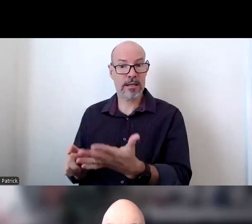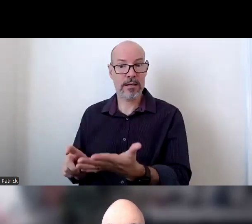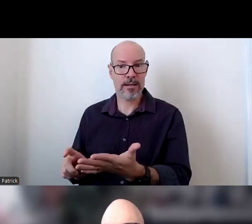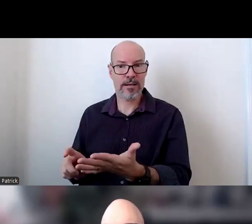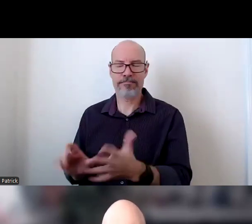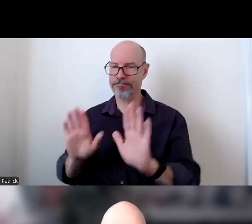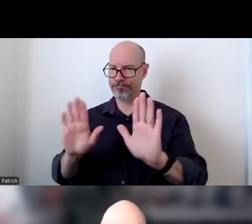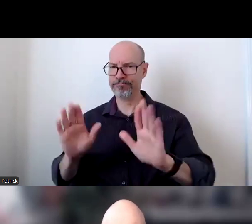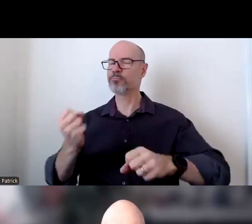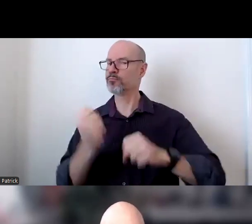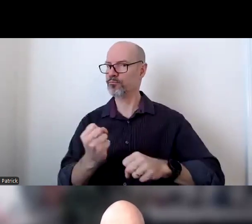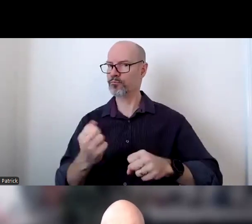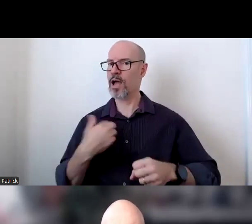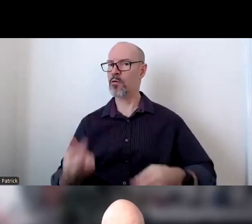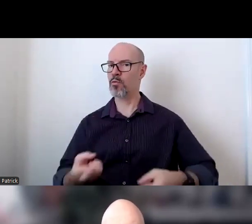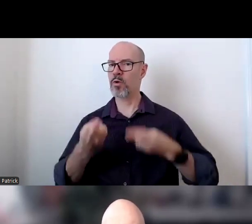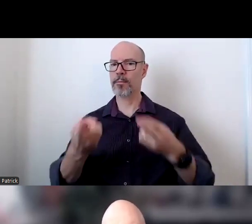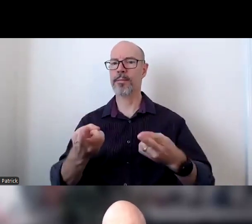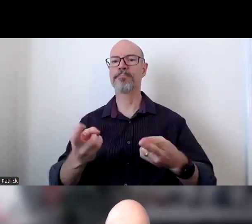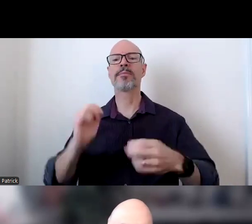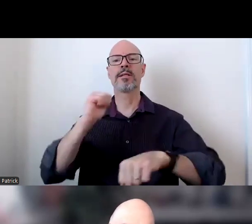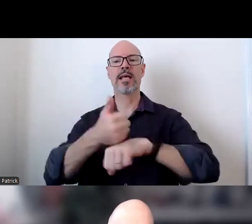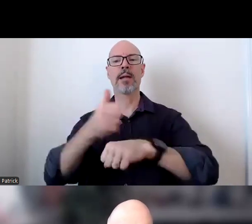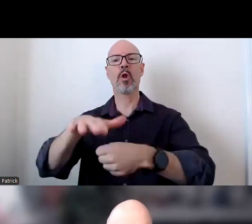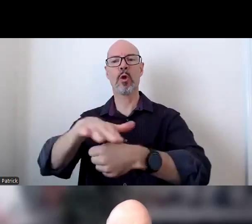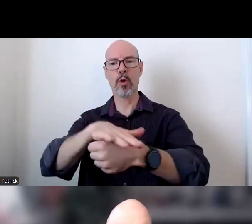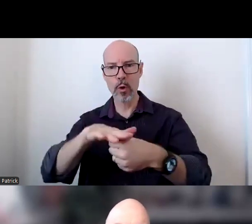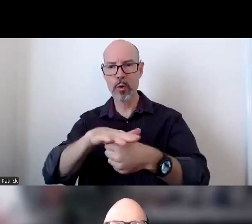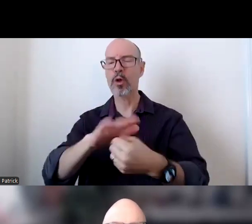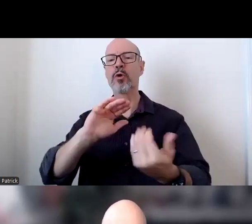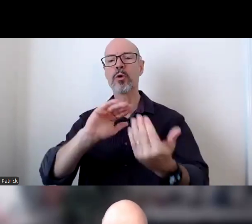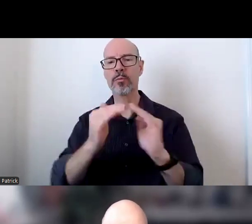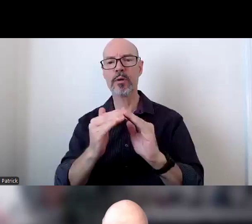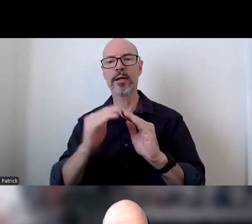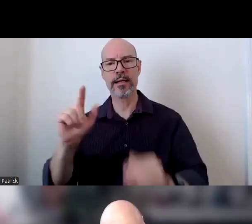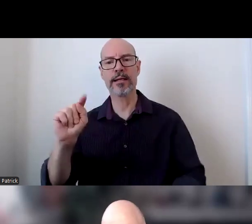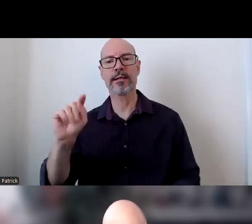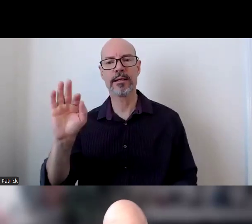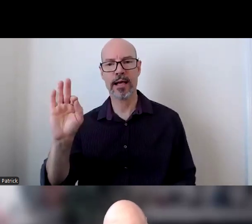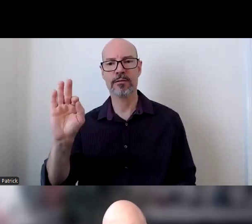One thing I highly recommend. You set up a local committee or task force so the people and the government can speak to each